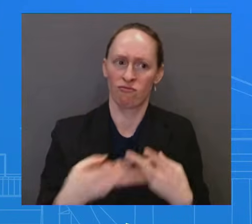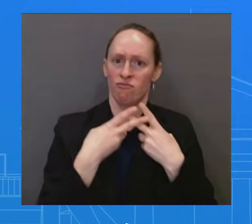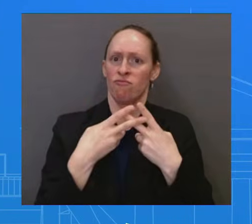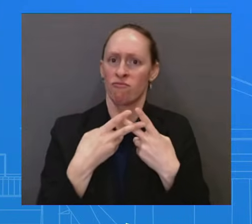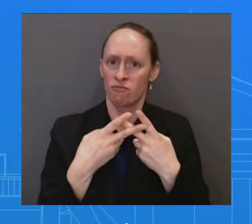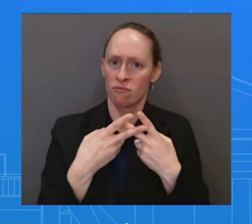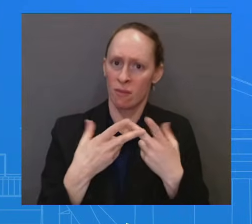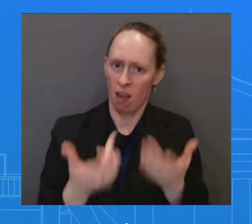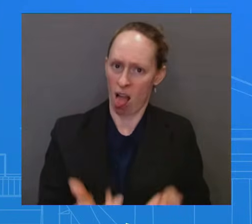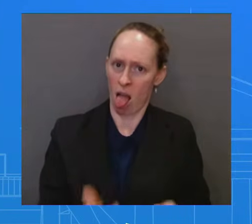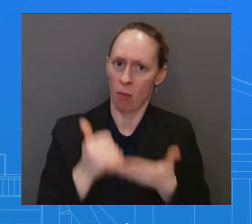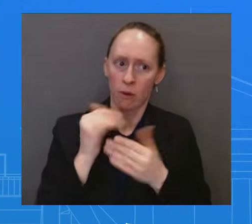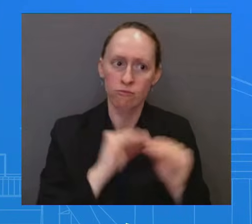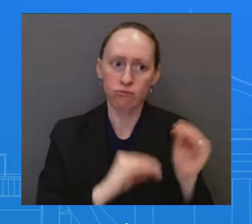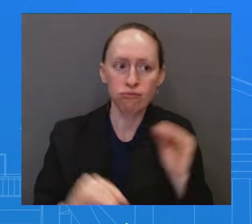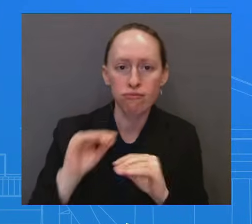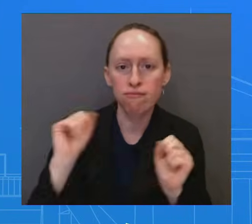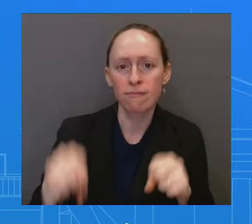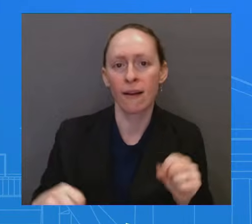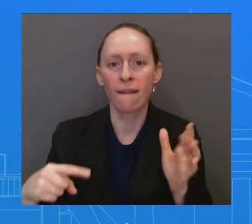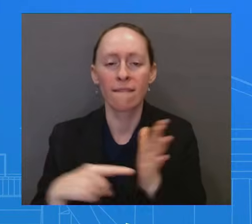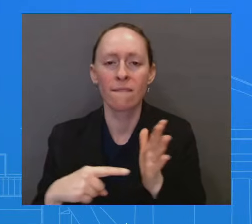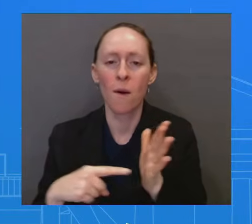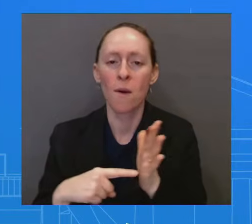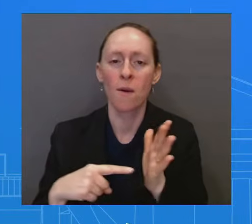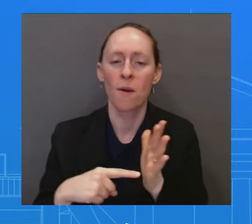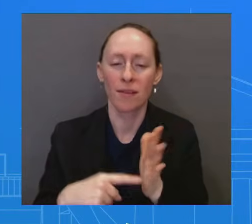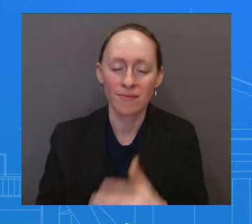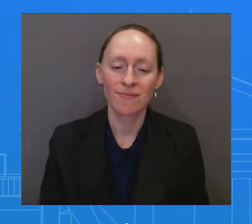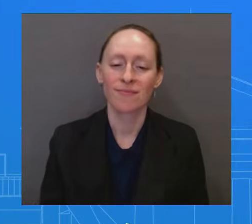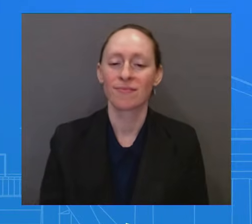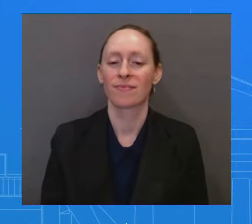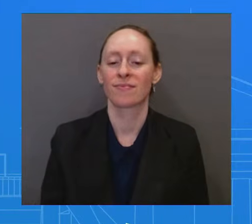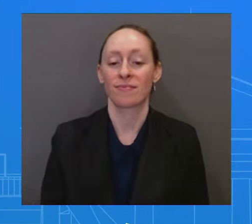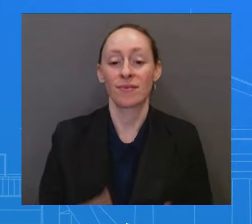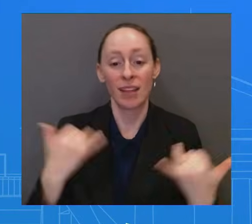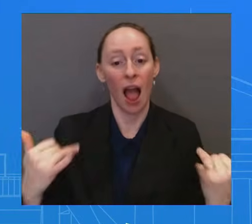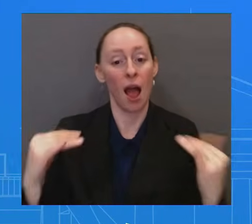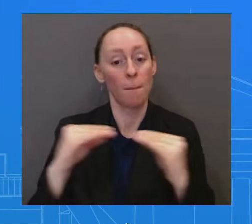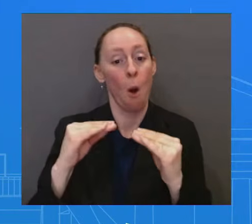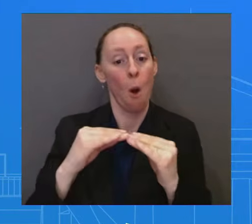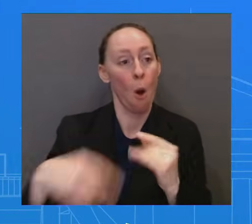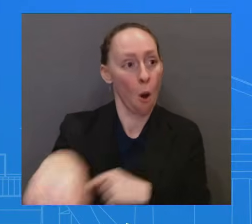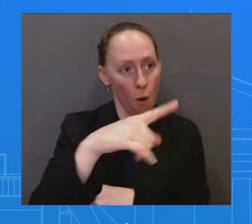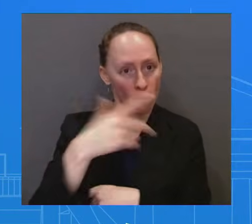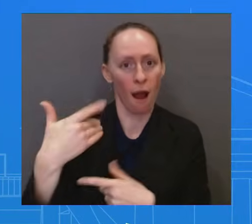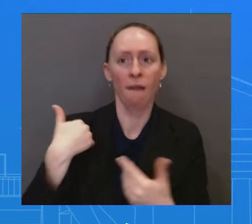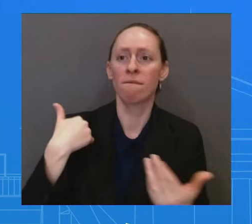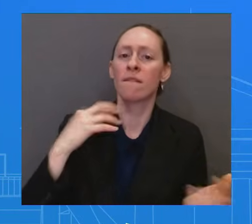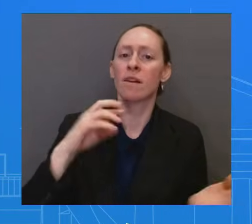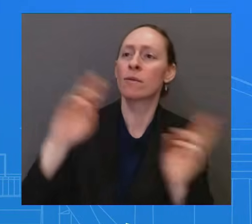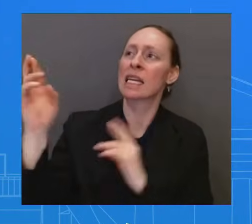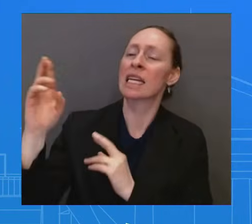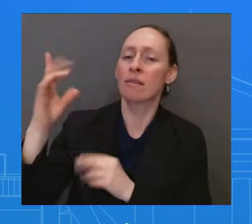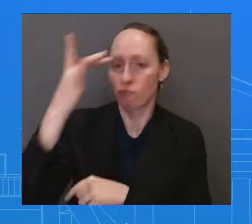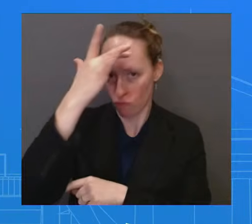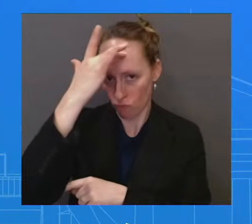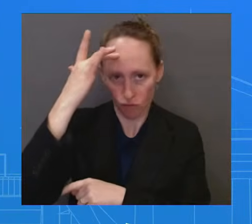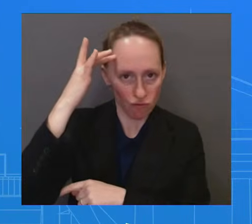affordable health insurance than ever before, including 7 million more Americans enrolled through the Affordable Care Act.